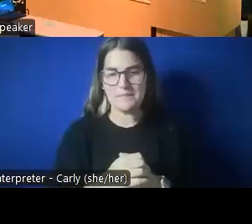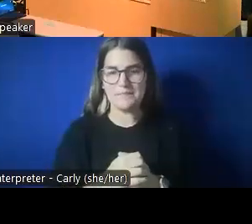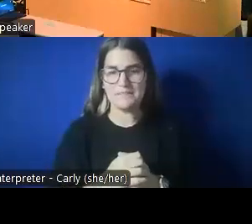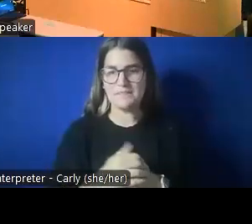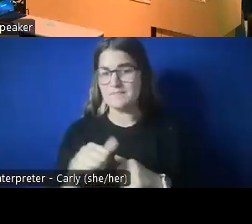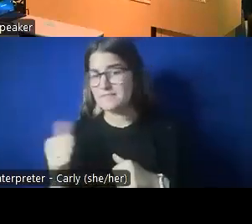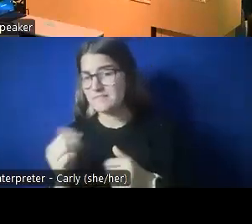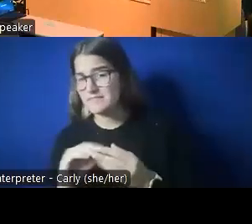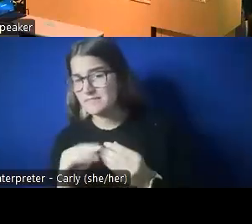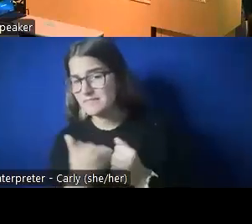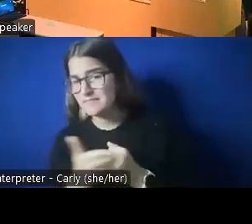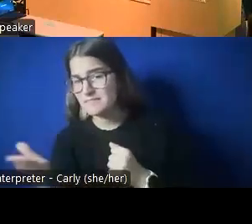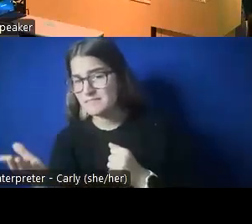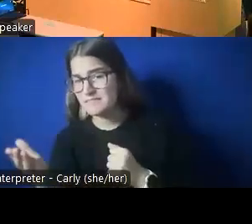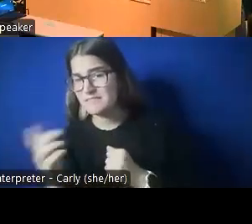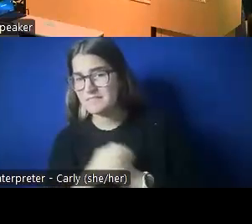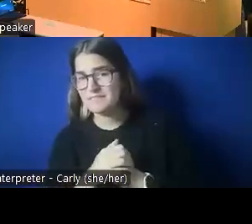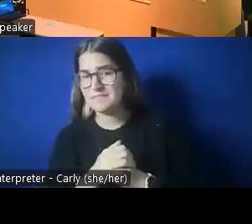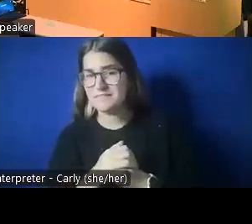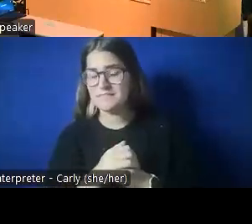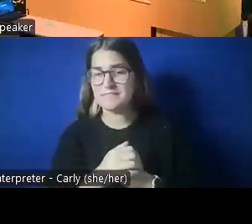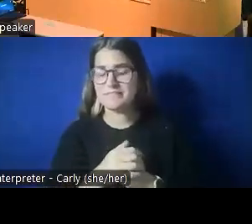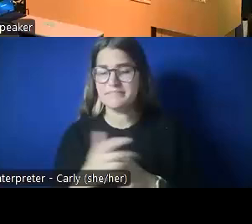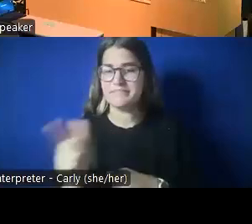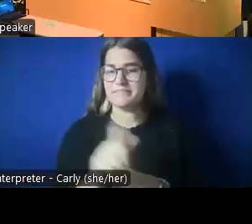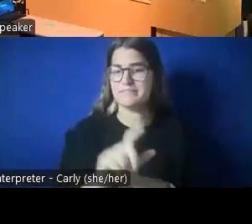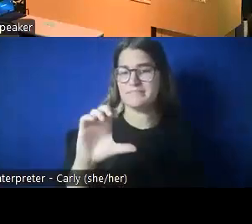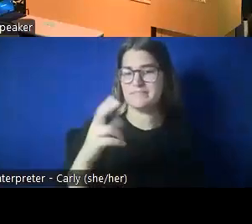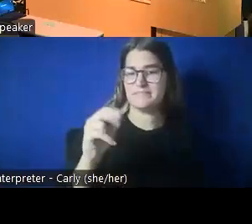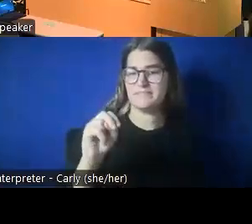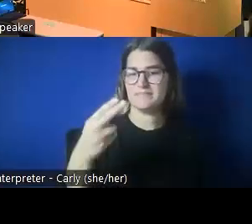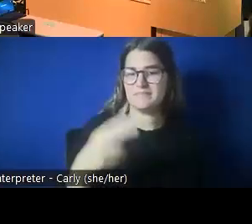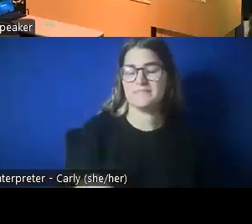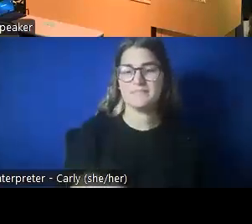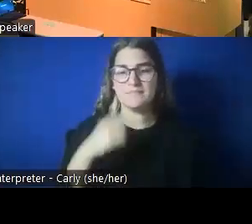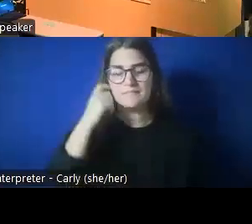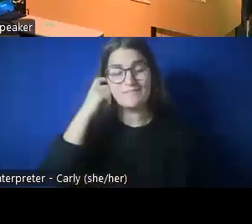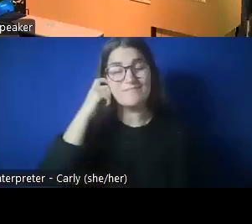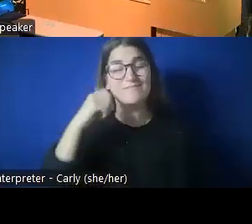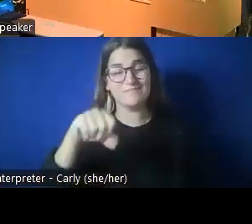anything um I think yeah just to reiterate that that criteria is really for the trauma focused